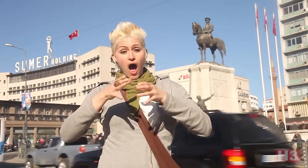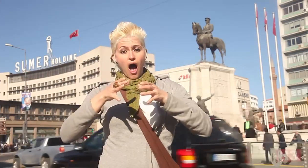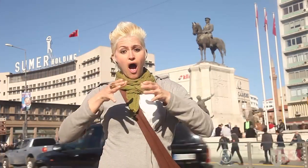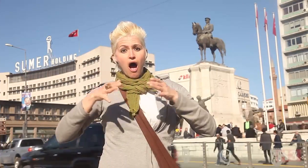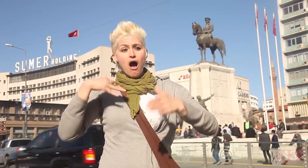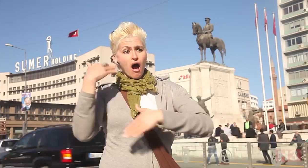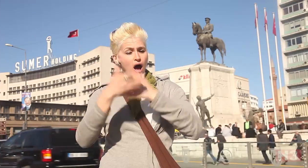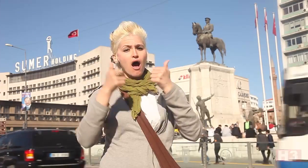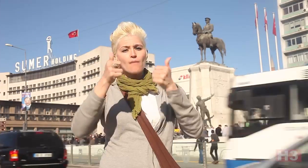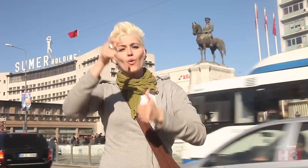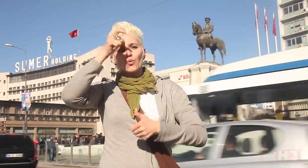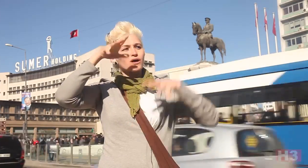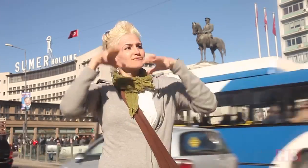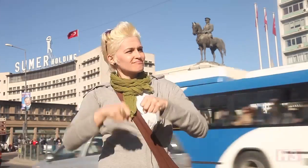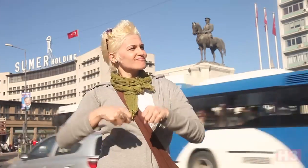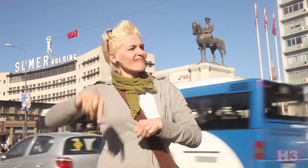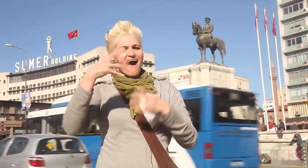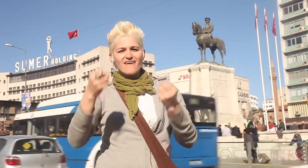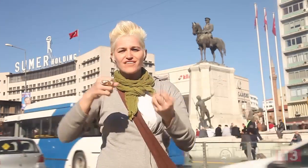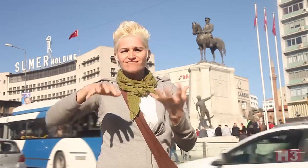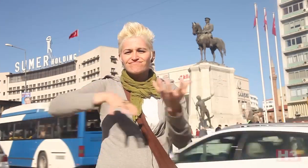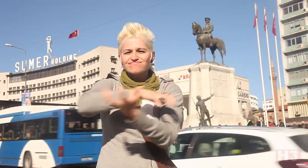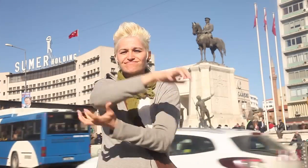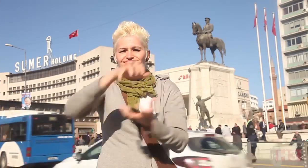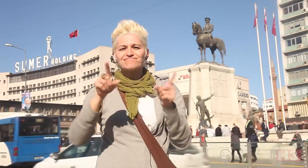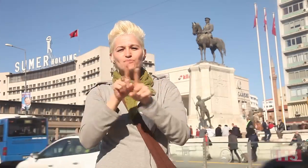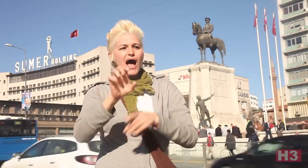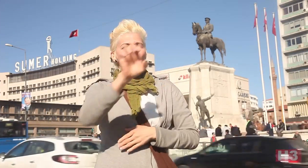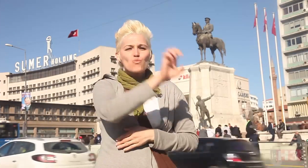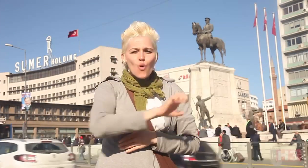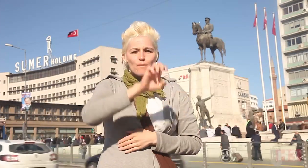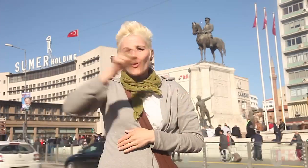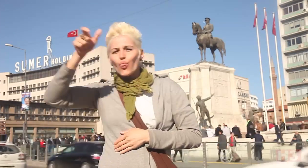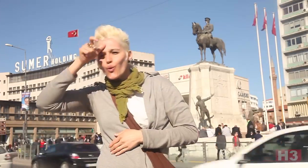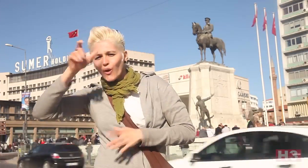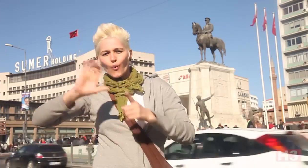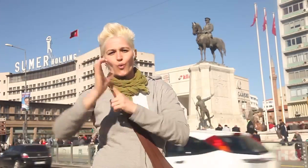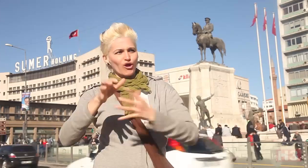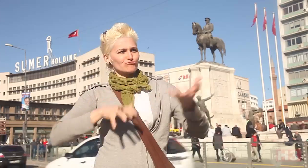European influence grew in Turkey in which today we see a mixture of European and Turkey culture.